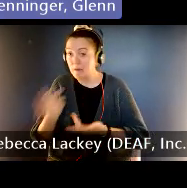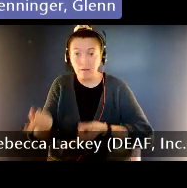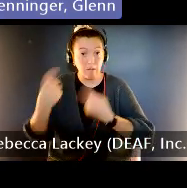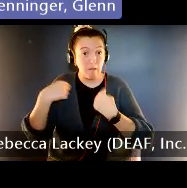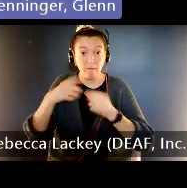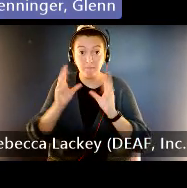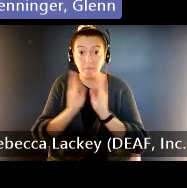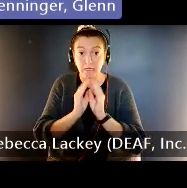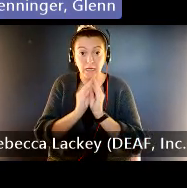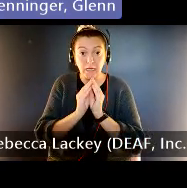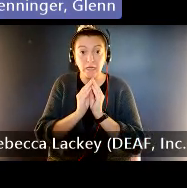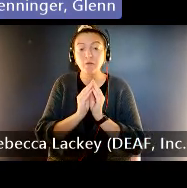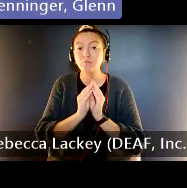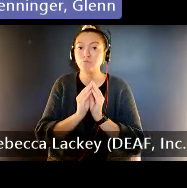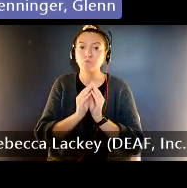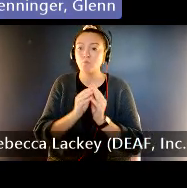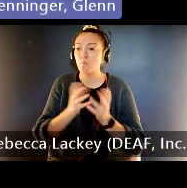We do like to get as much input as possible.